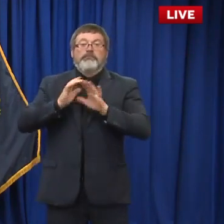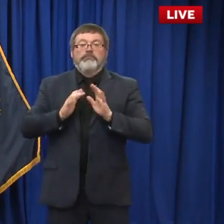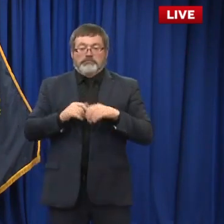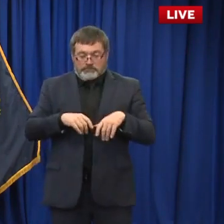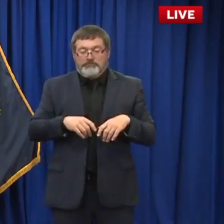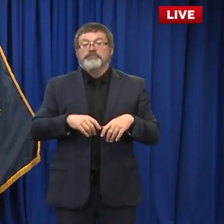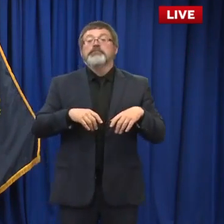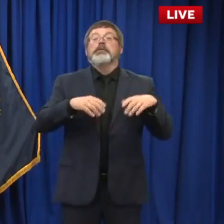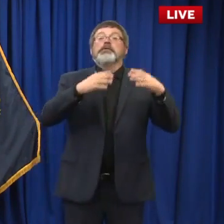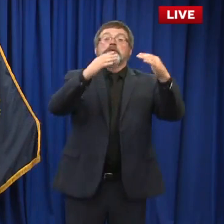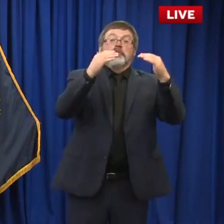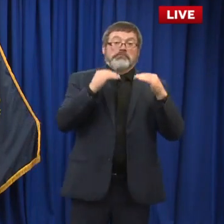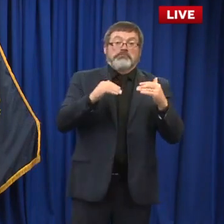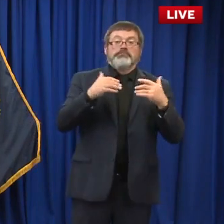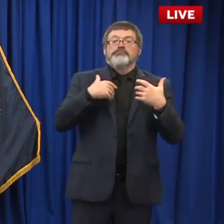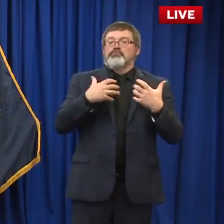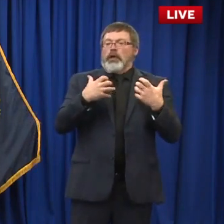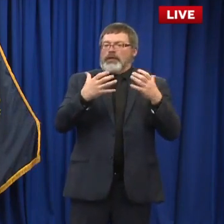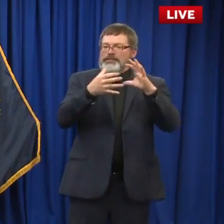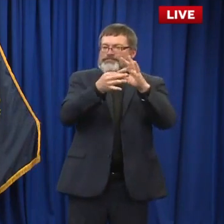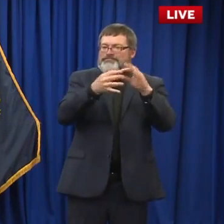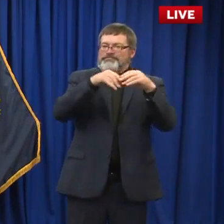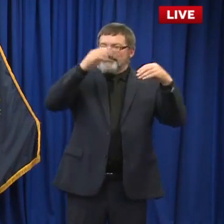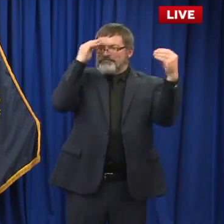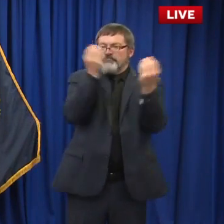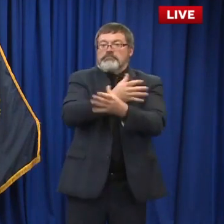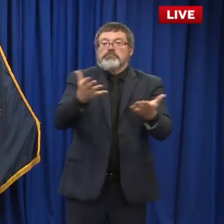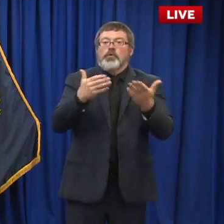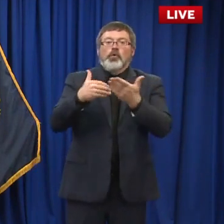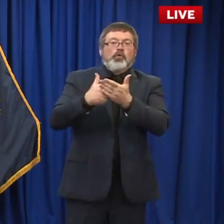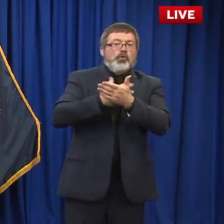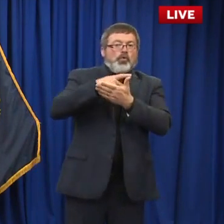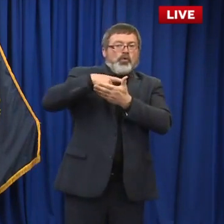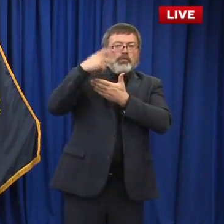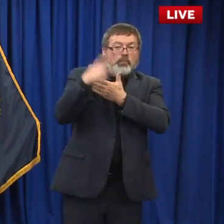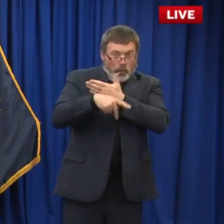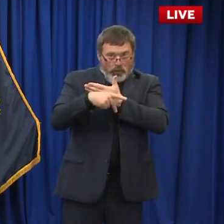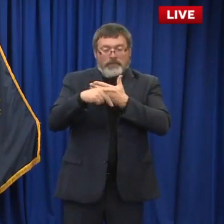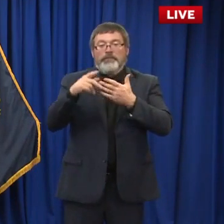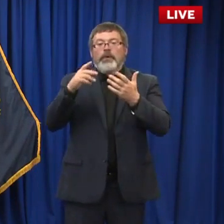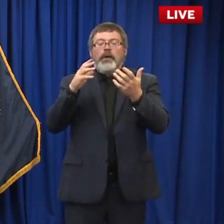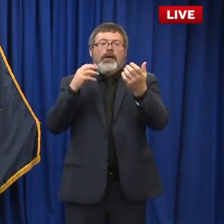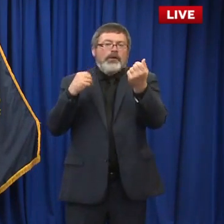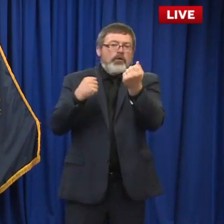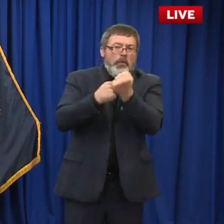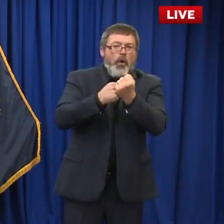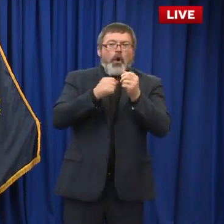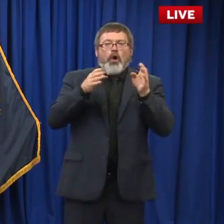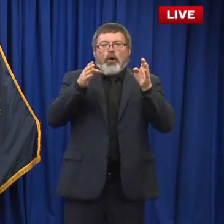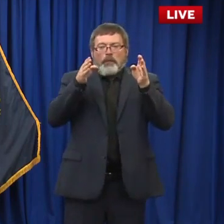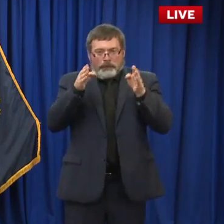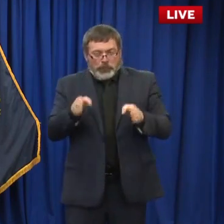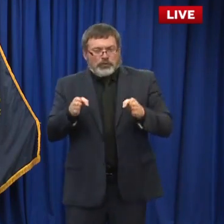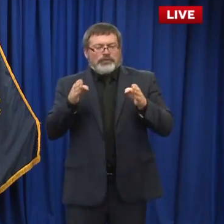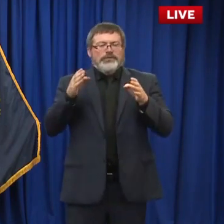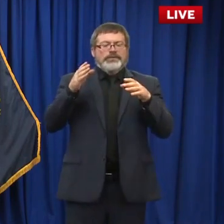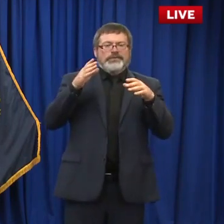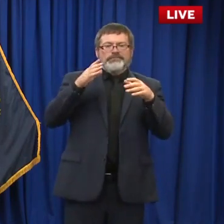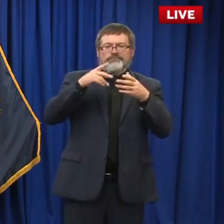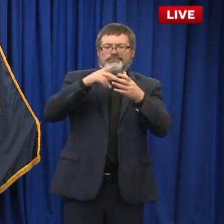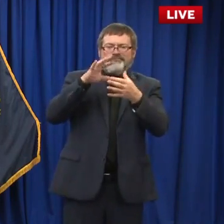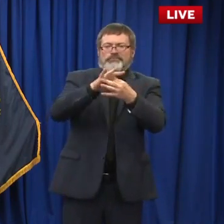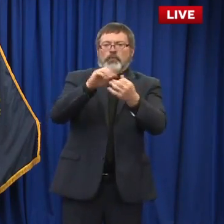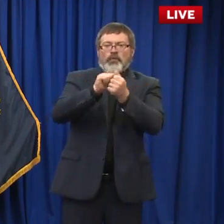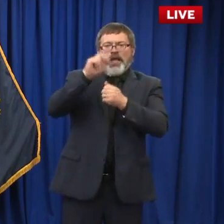THE OTHER THING THAT WE WANT TO ANNOUNCE TODAY IS SOMETHING CALLED THE SUPPORT PERSONS PROGRAM FOR ACUTE CARE HOSPITALS.